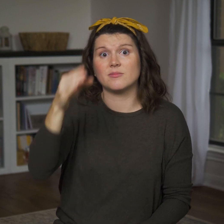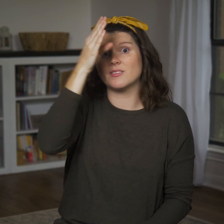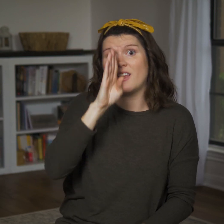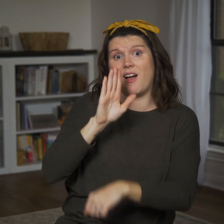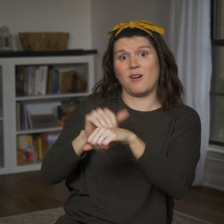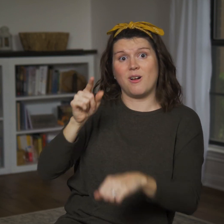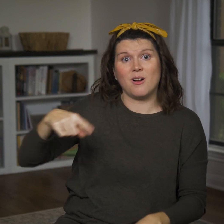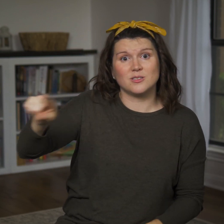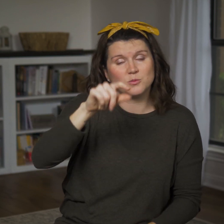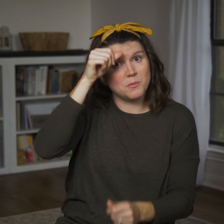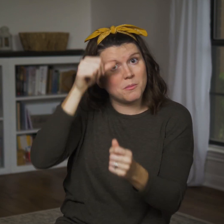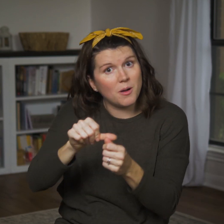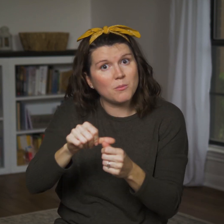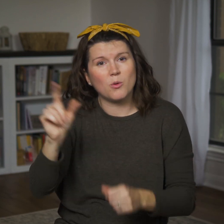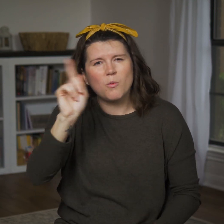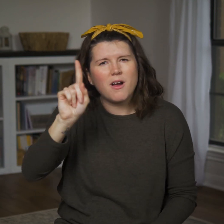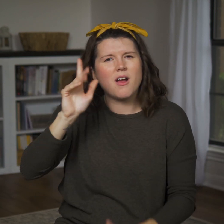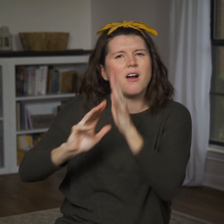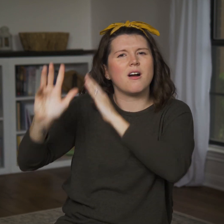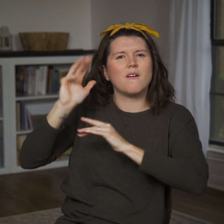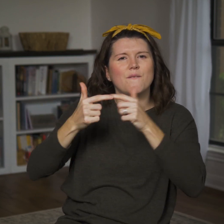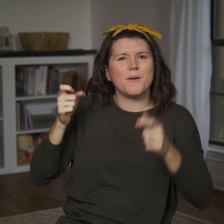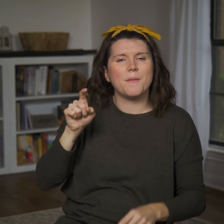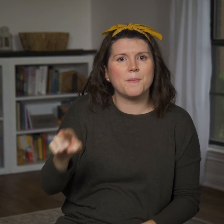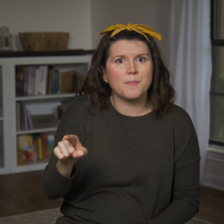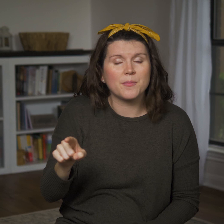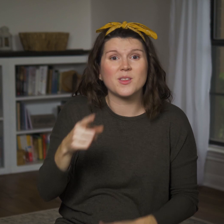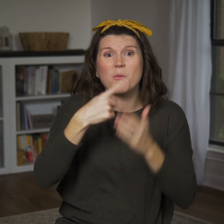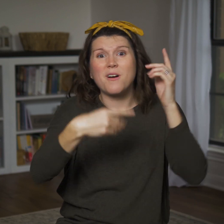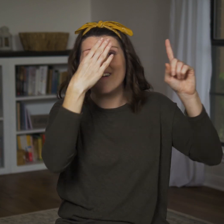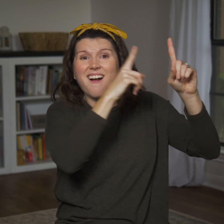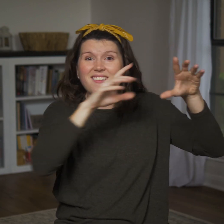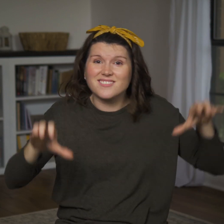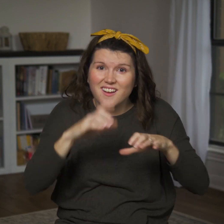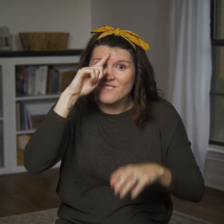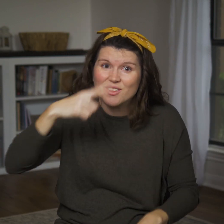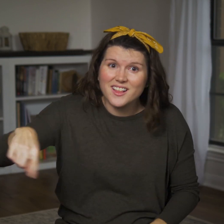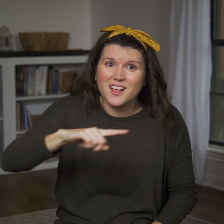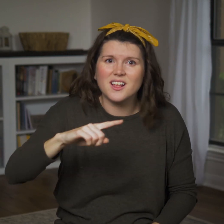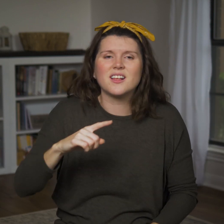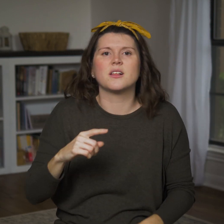God calls them to remember where they came from and what He has done for them;